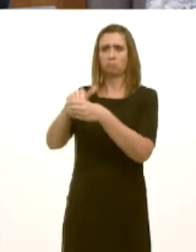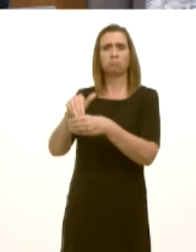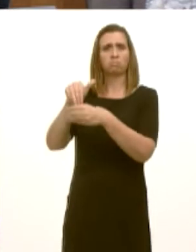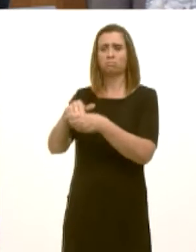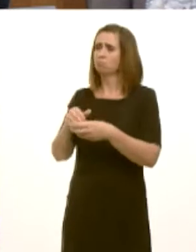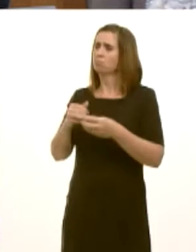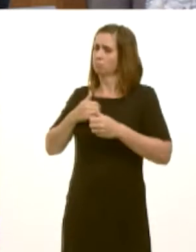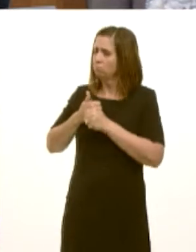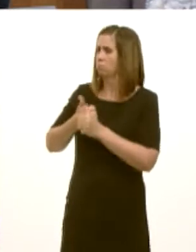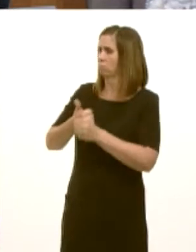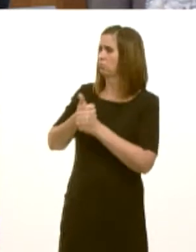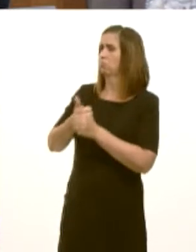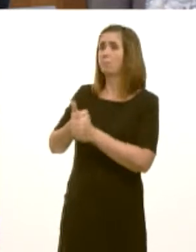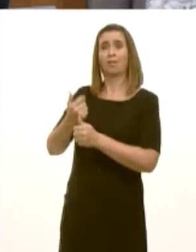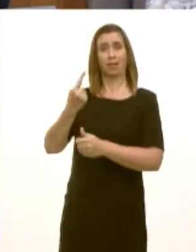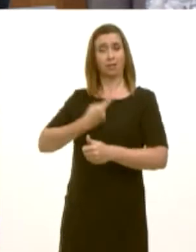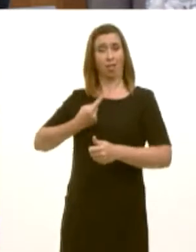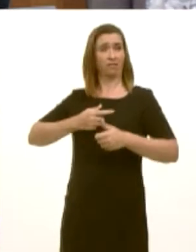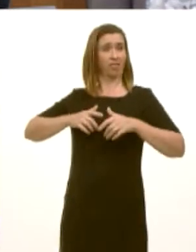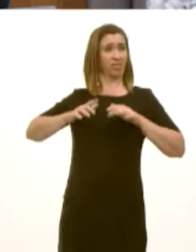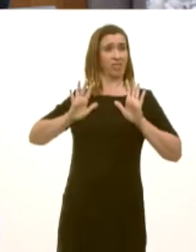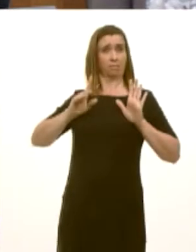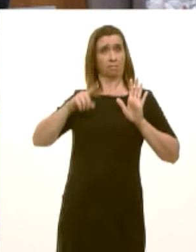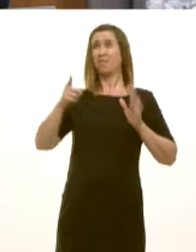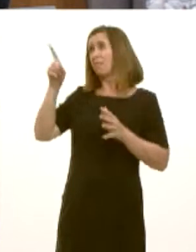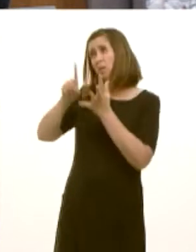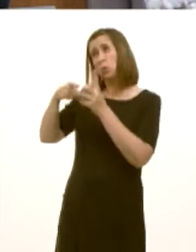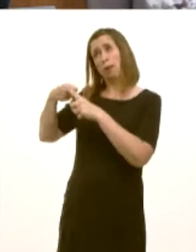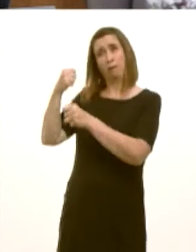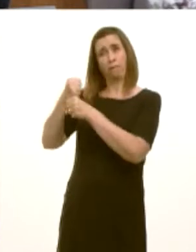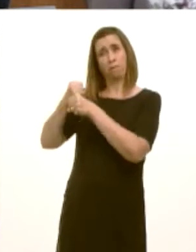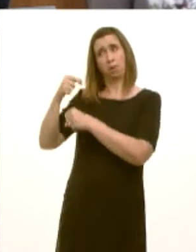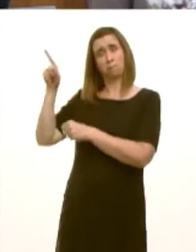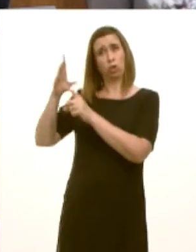But, we cannot do it all by ourselves. The UK Government also needs to play its part and it seems to be going in the opposite direction.